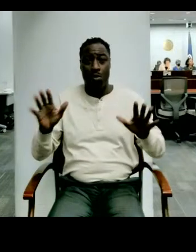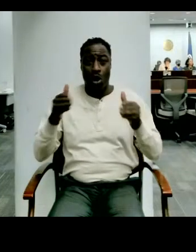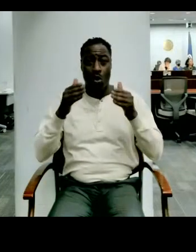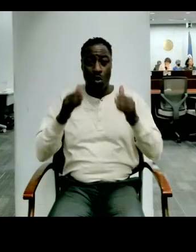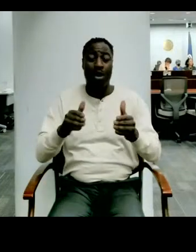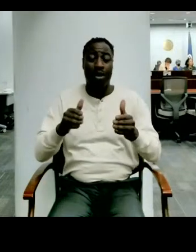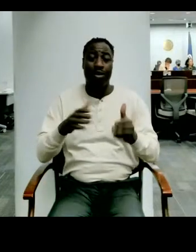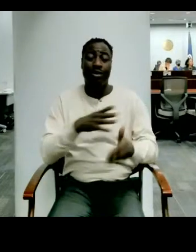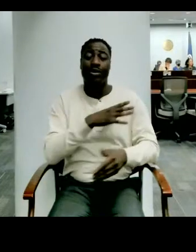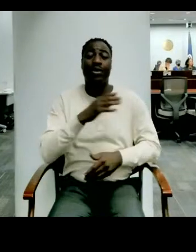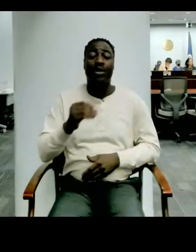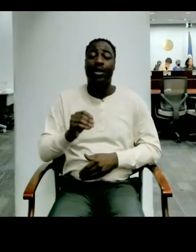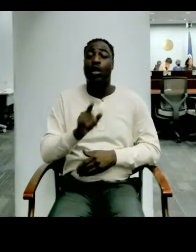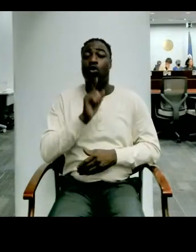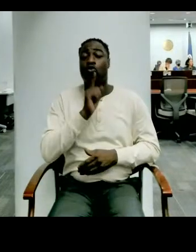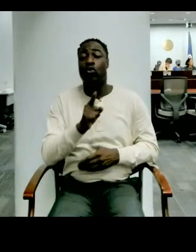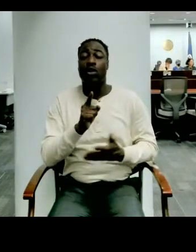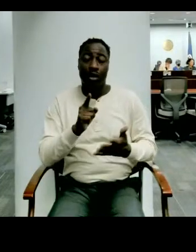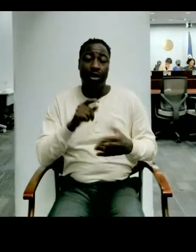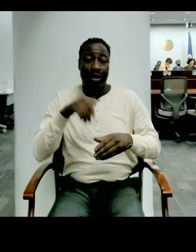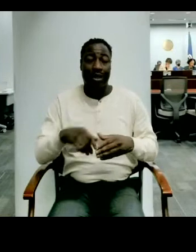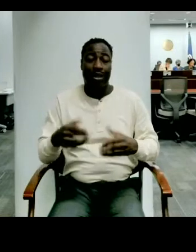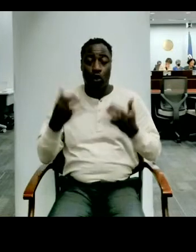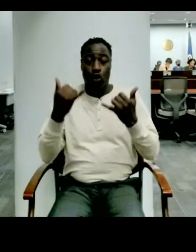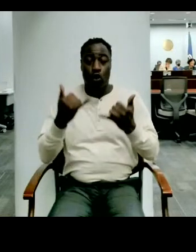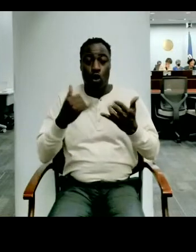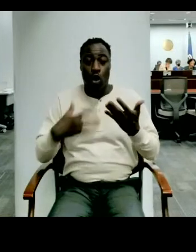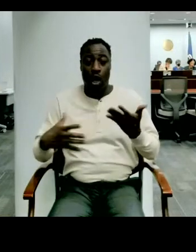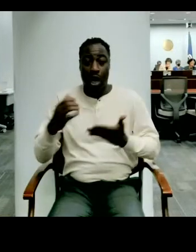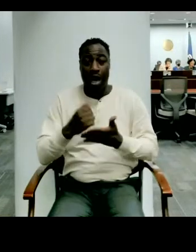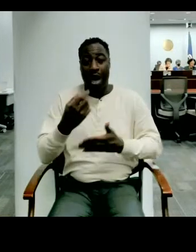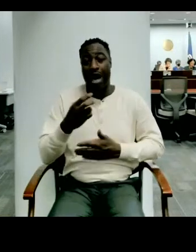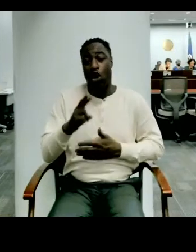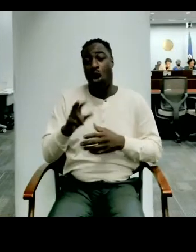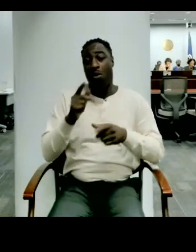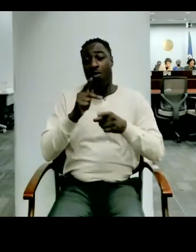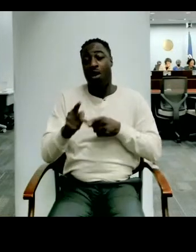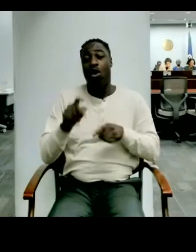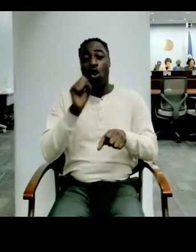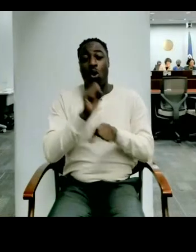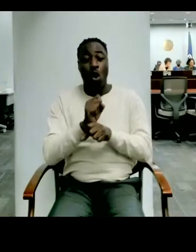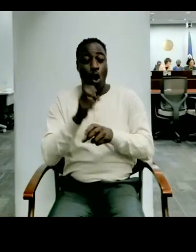burdens inherent in the current collection instrument. HR professionals work hard on